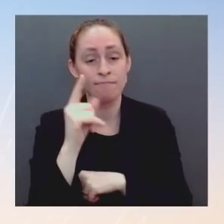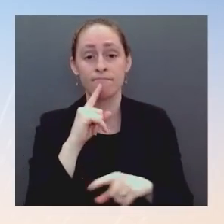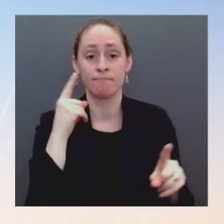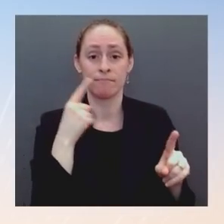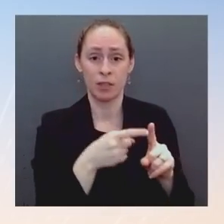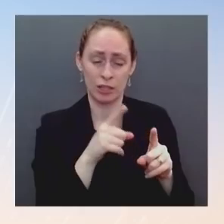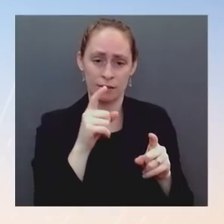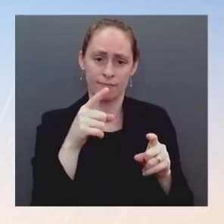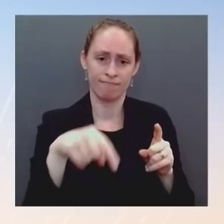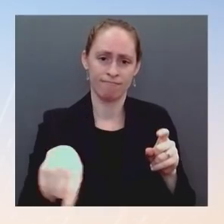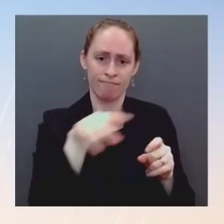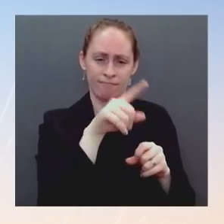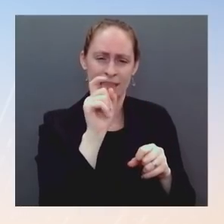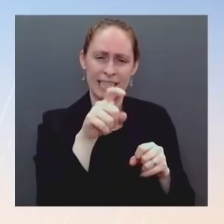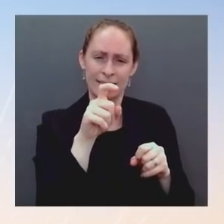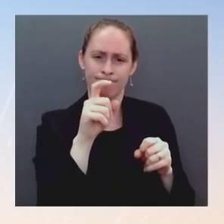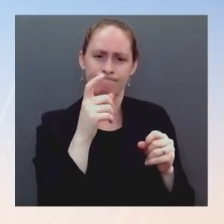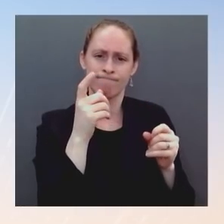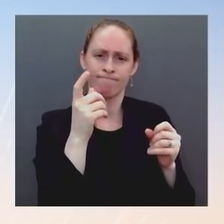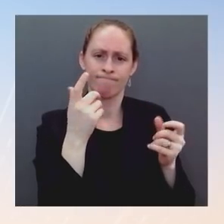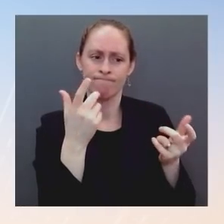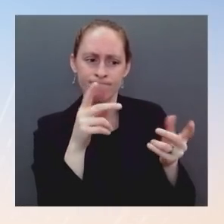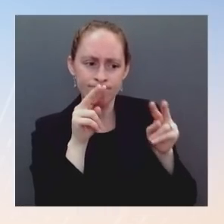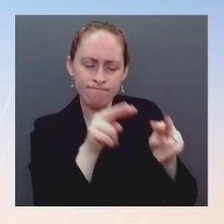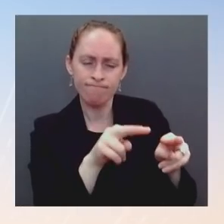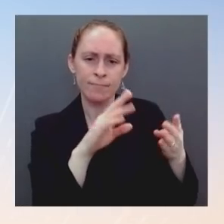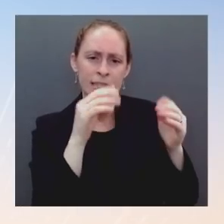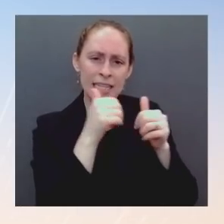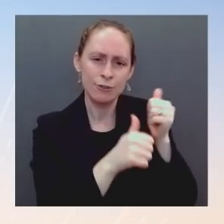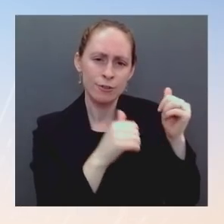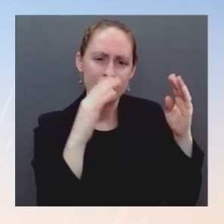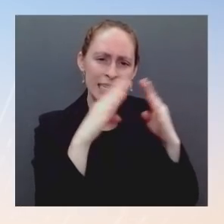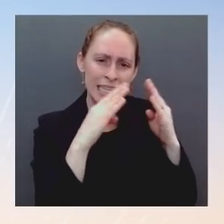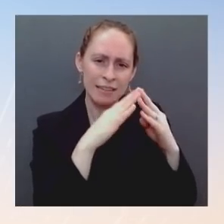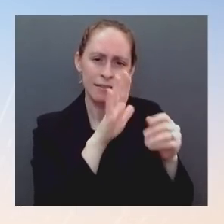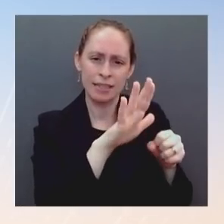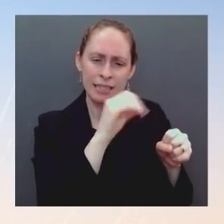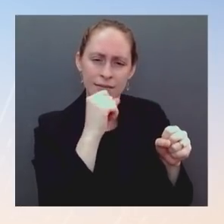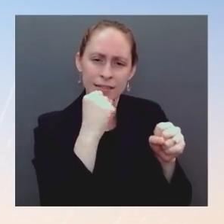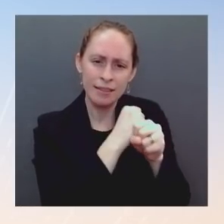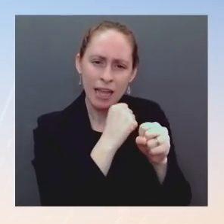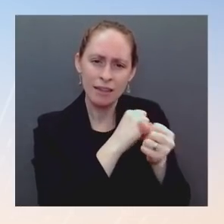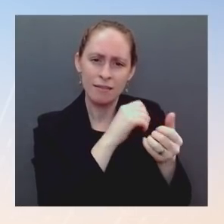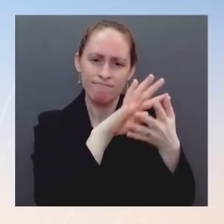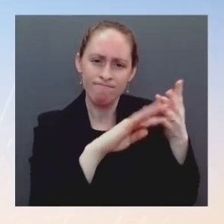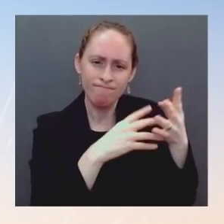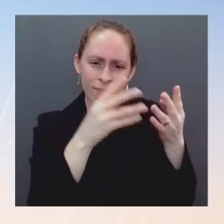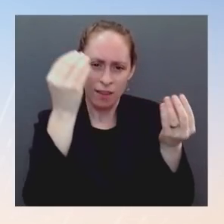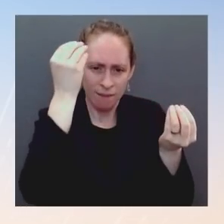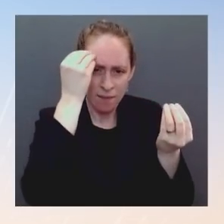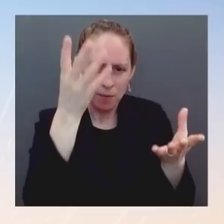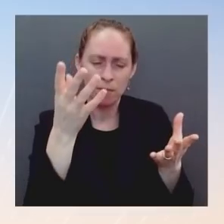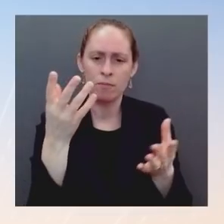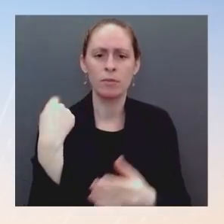Our view is that instead of turning this into a political football, we need to be focused from the beginning of the President's time --